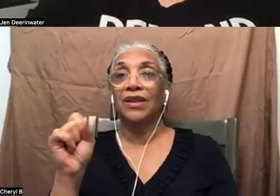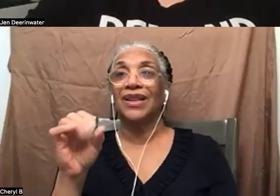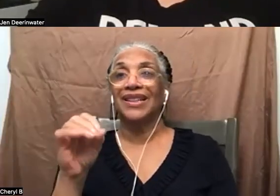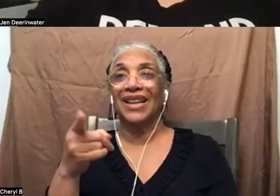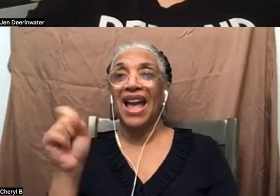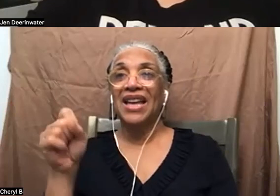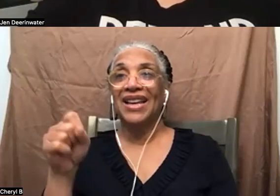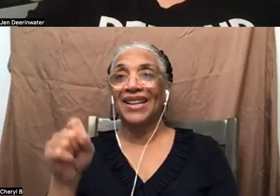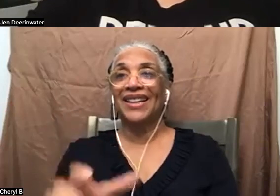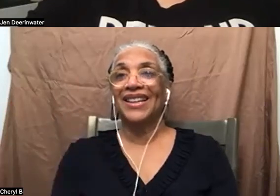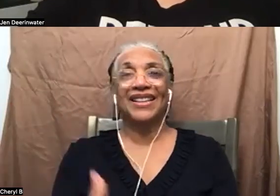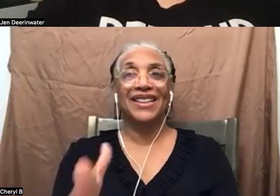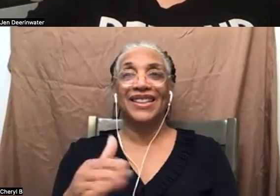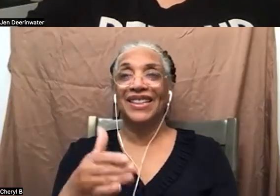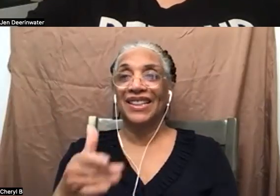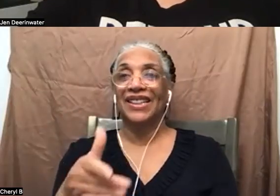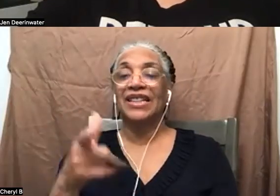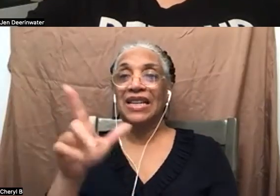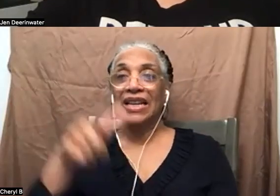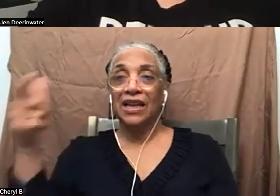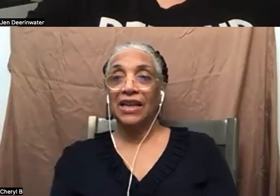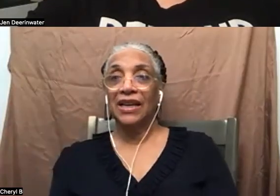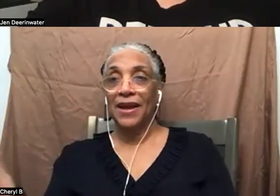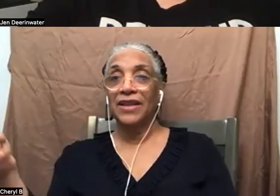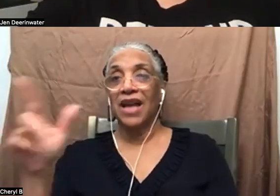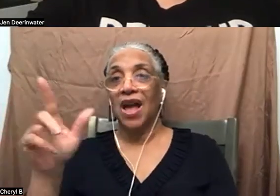but Jen, thank you. Fantastic.